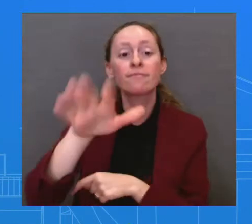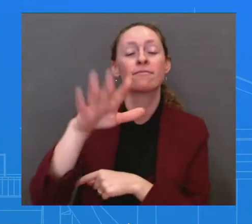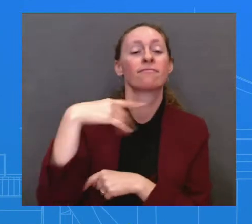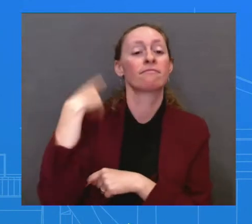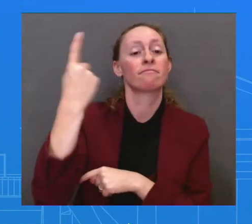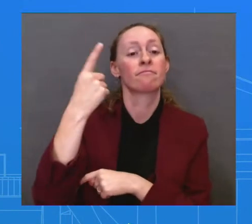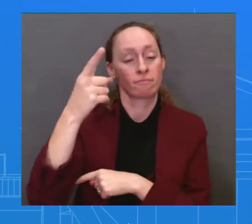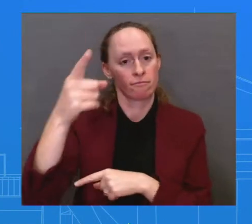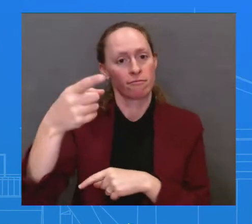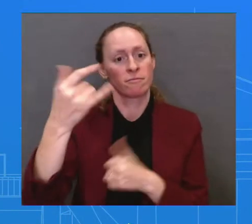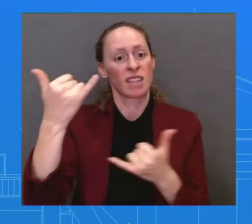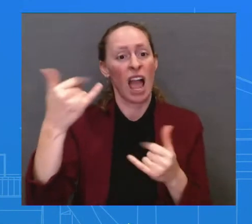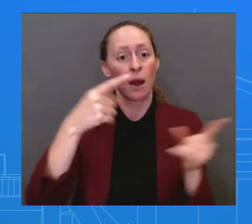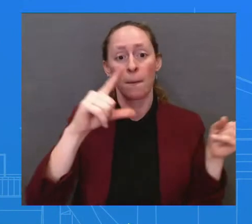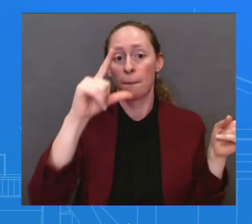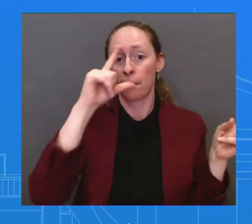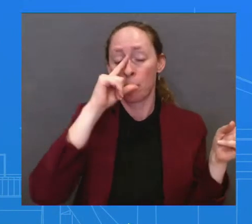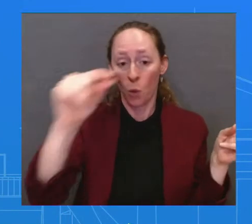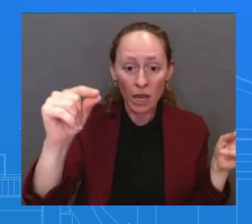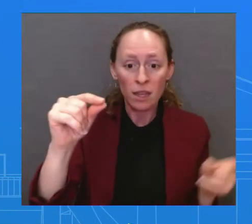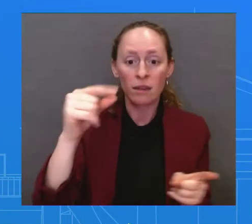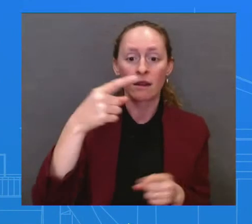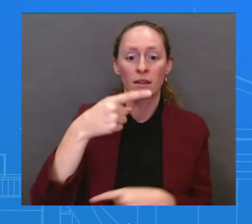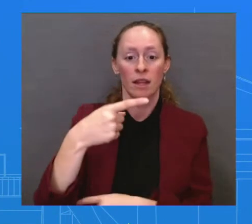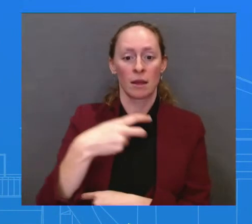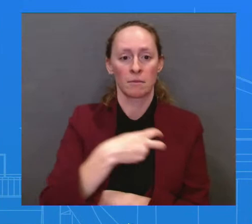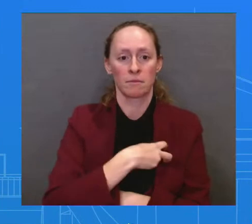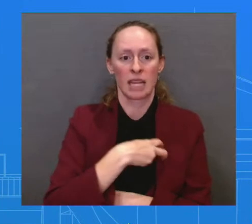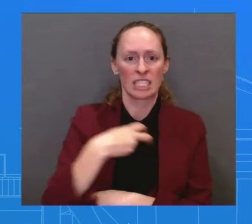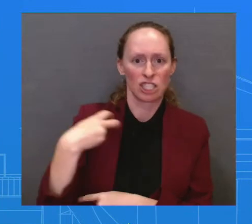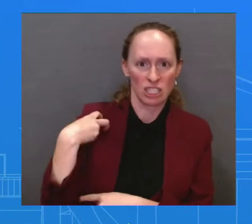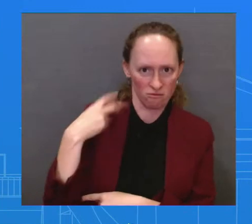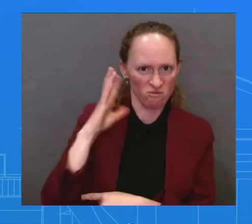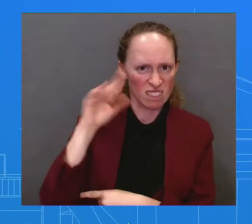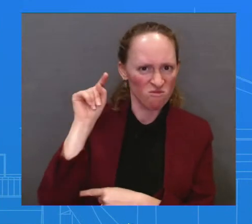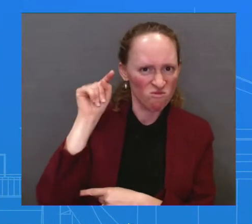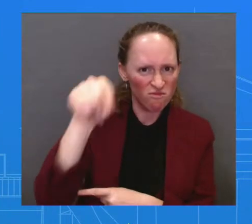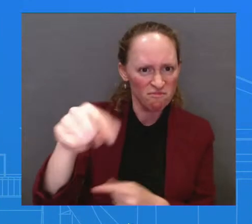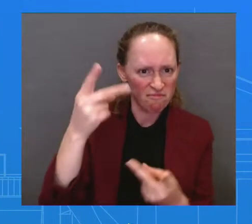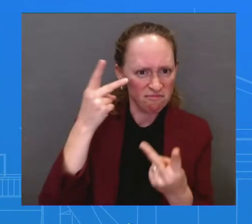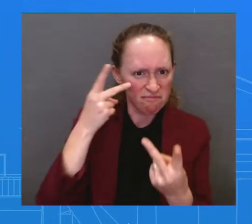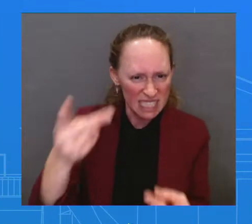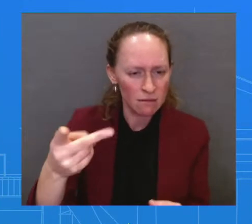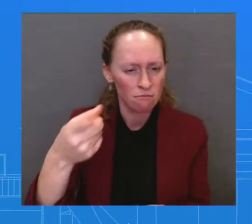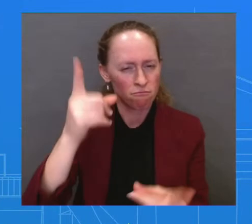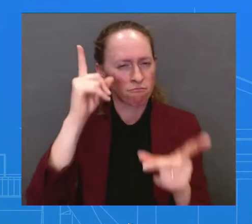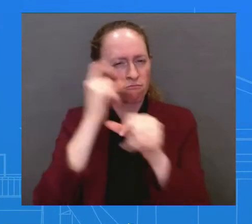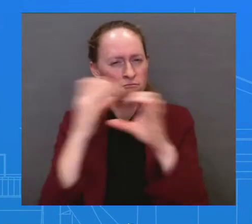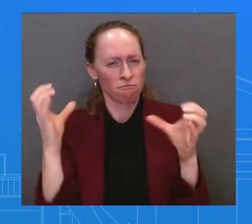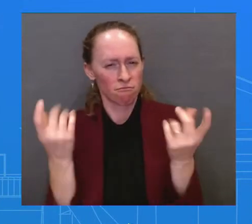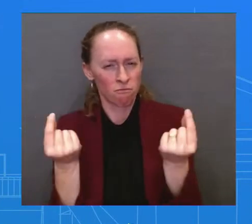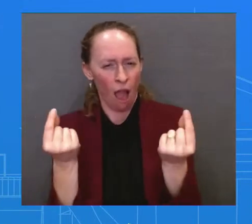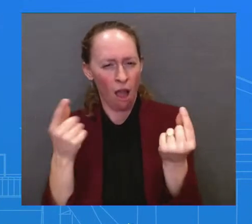hope he will communicate to President Putin about the need for peace in Ukraine? Mr. Sullivan: Each of the individual elements